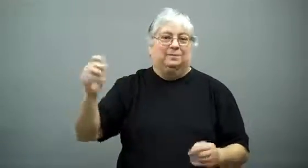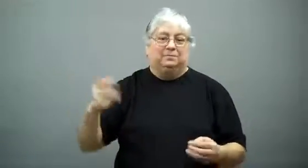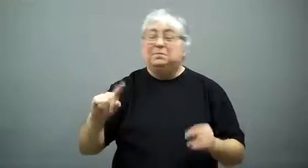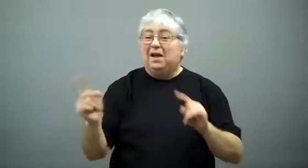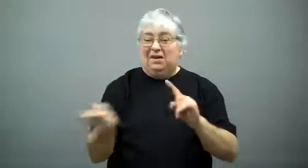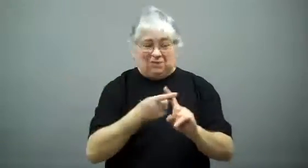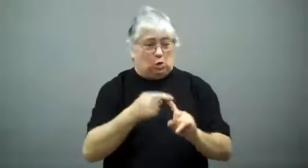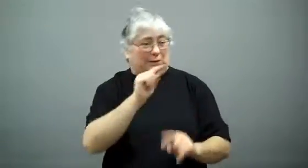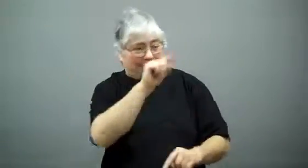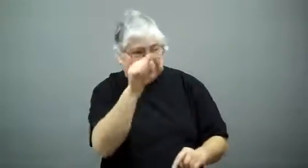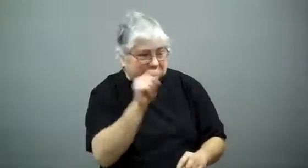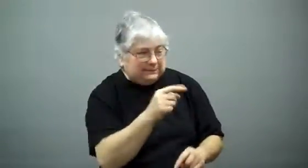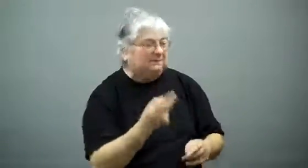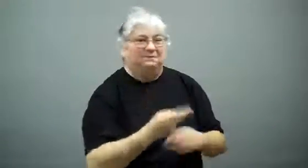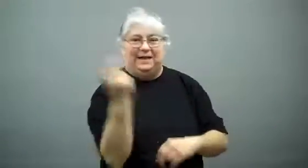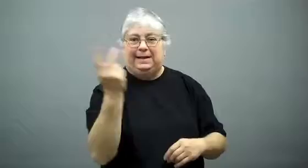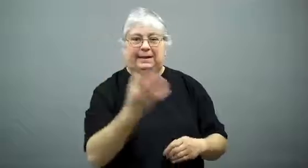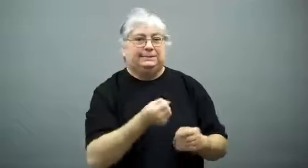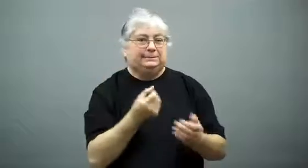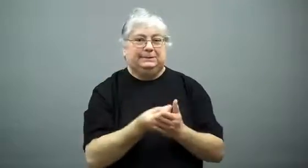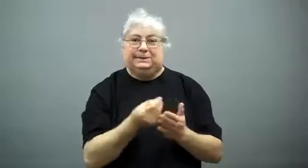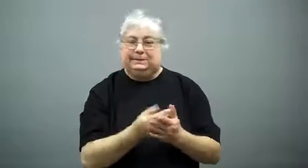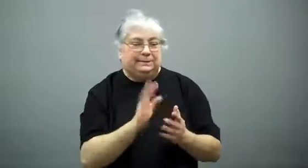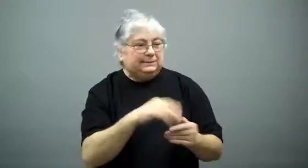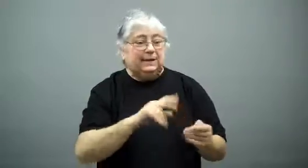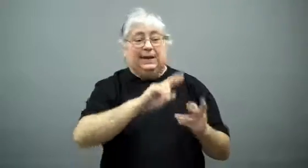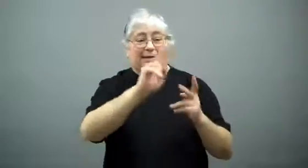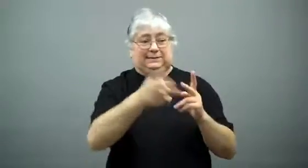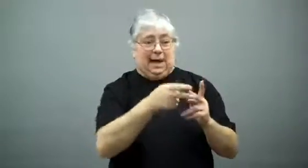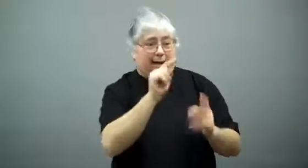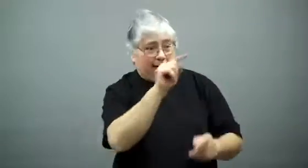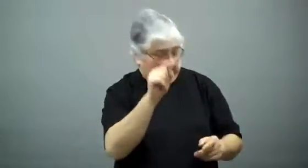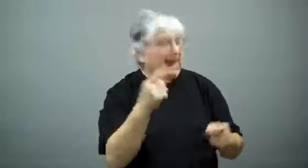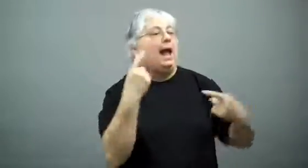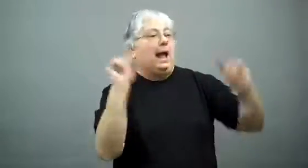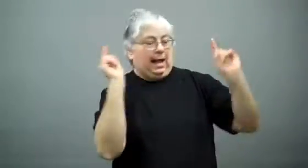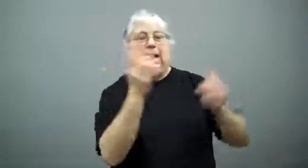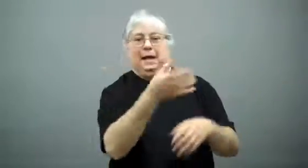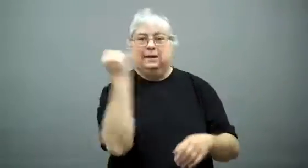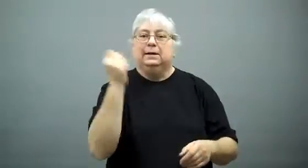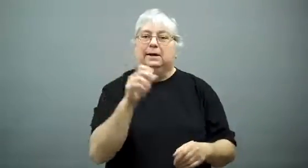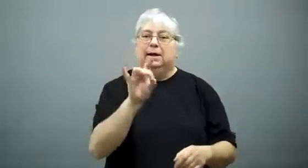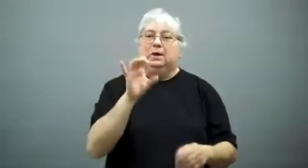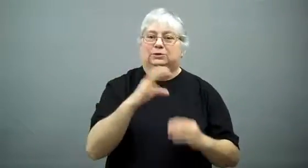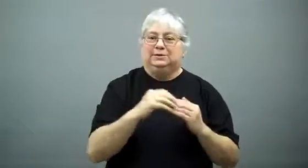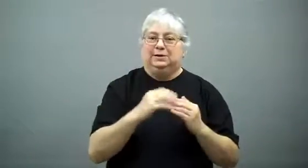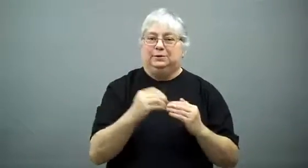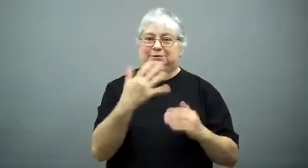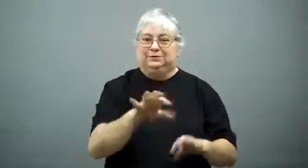They failed to get any money the first time.